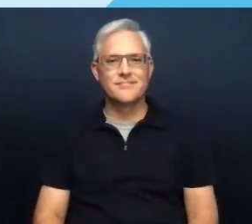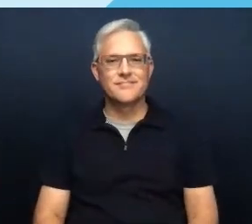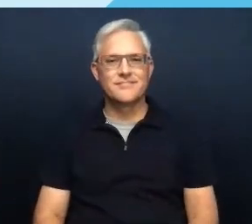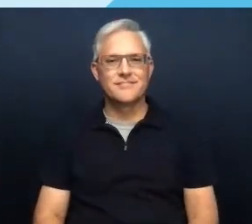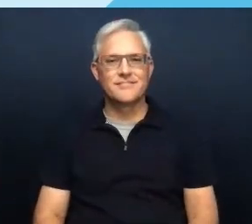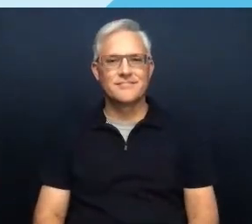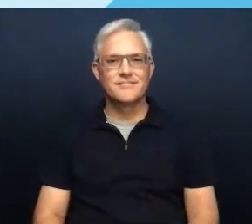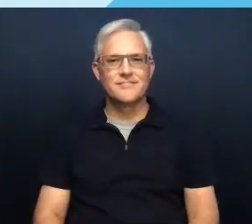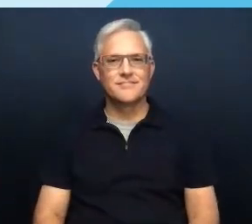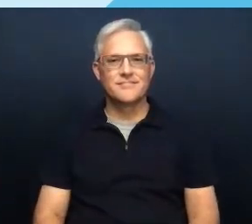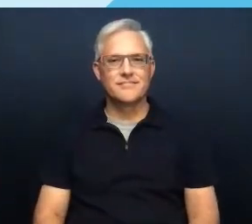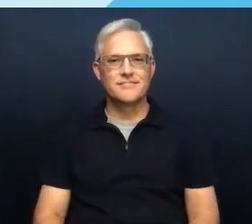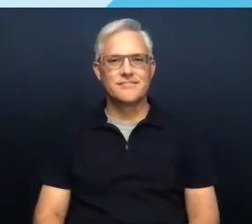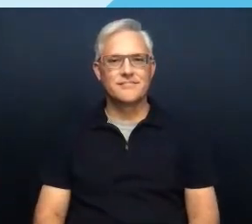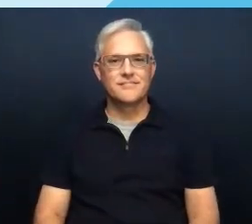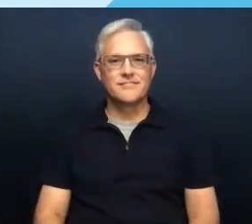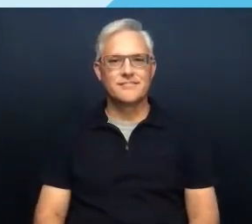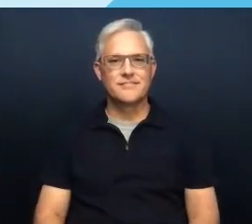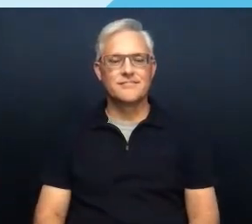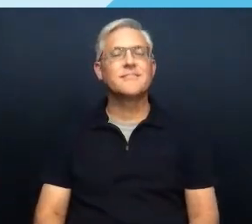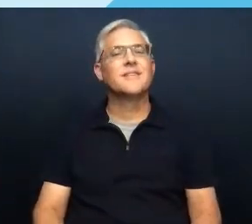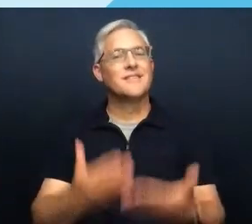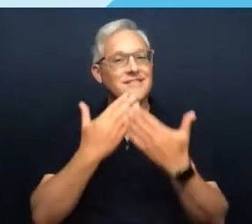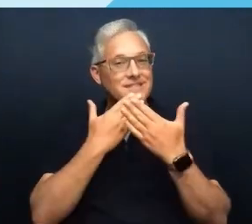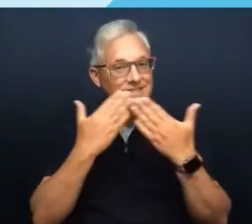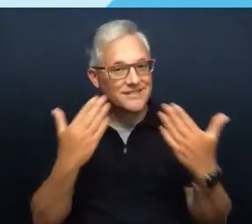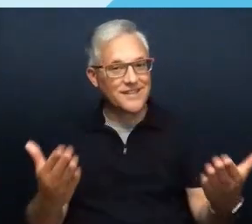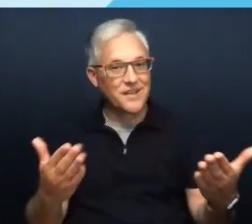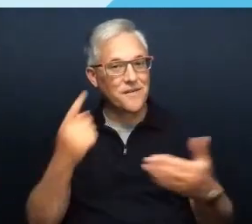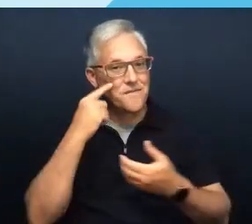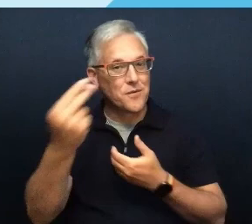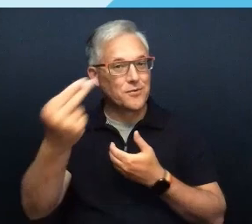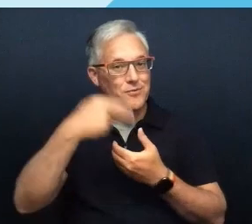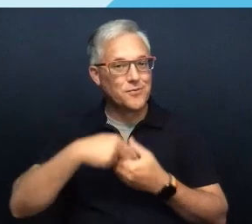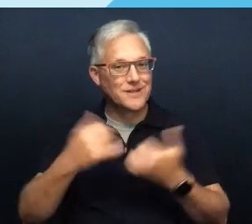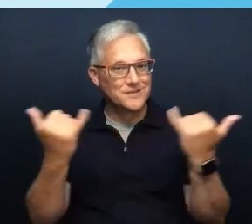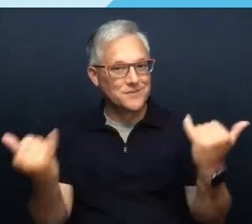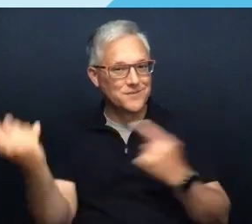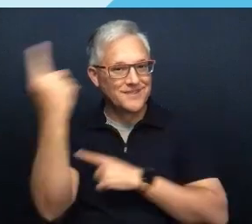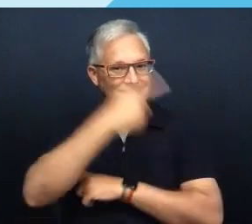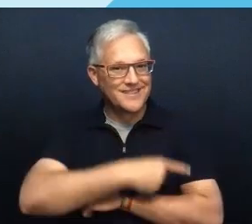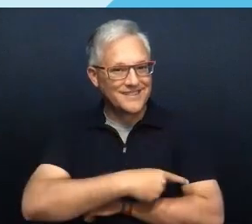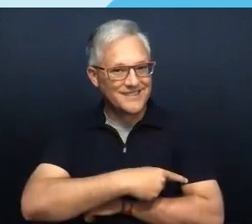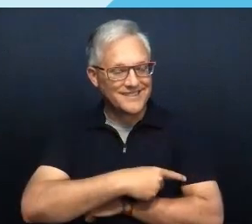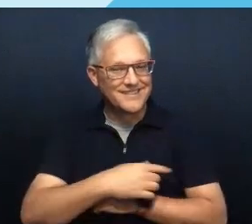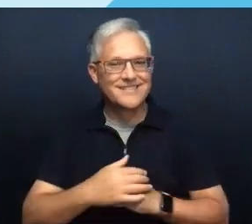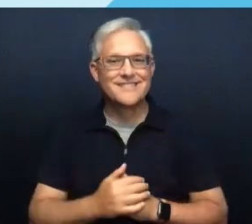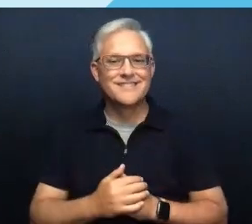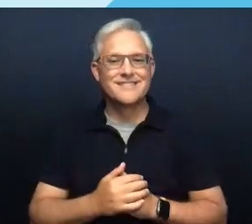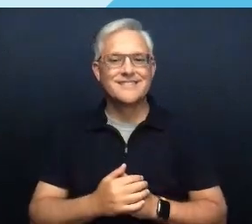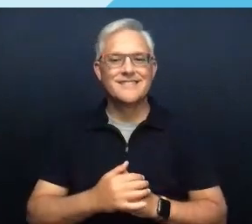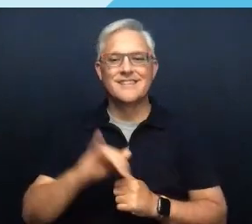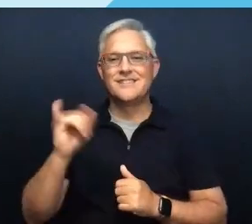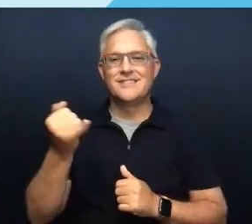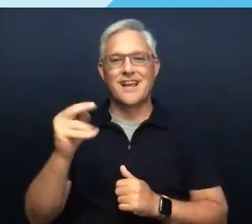Thank you very much for joining us today at this JNUC conversation about accessibility.